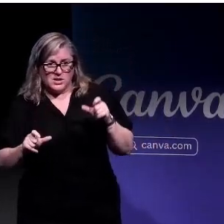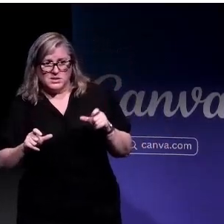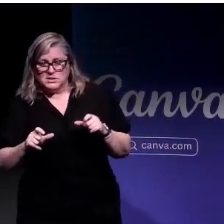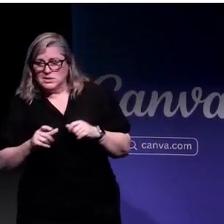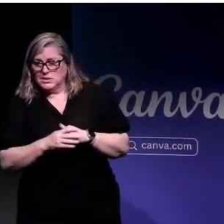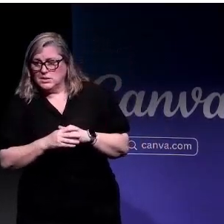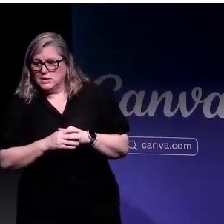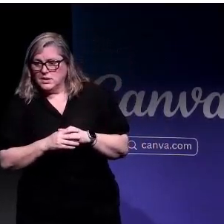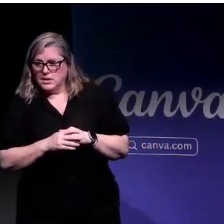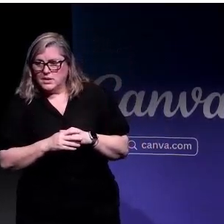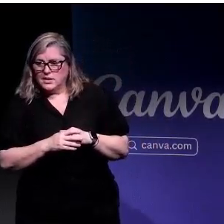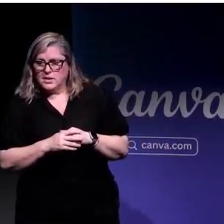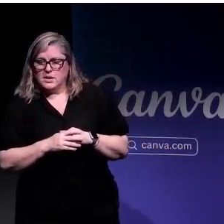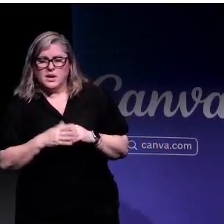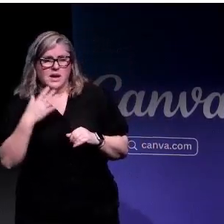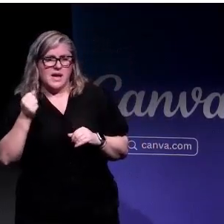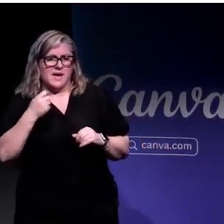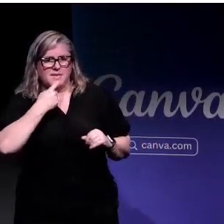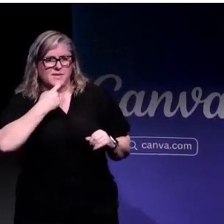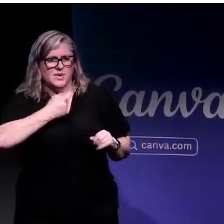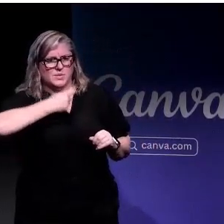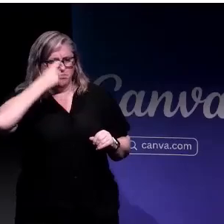have very severe housing uncertainties.